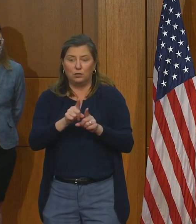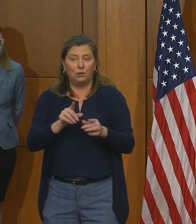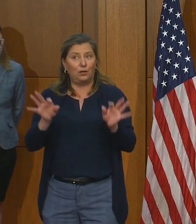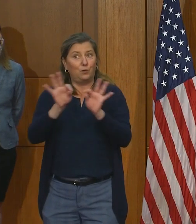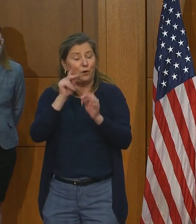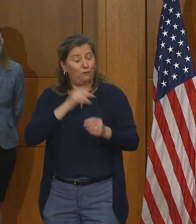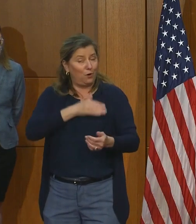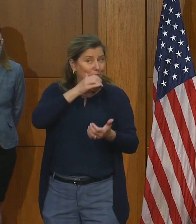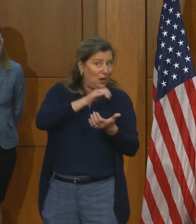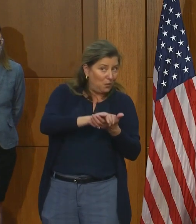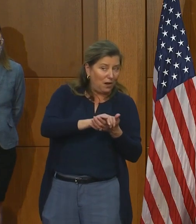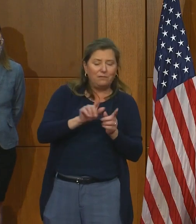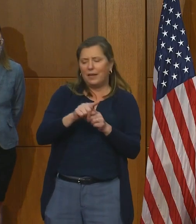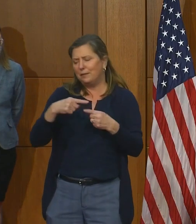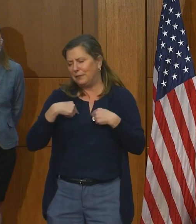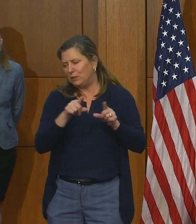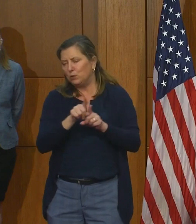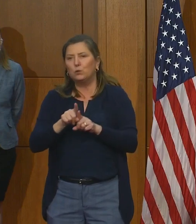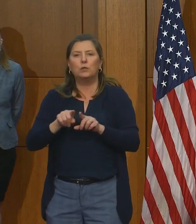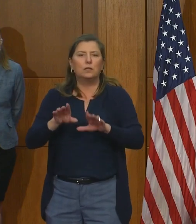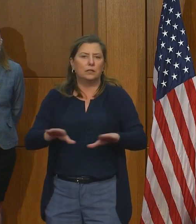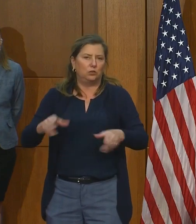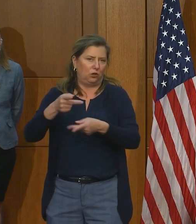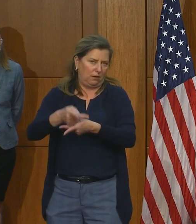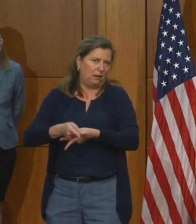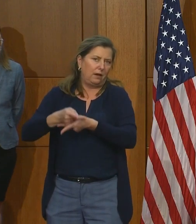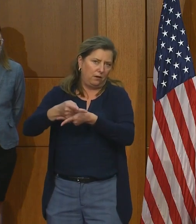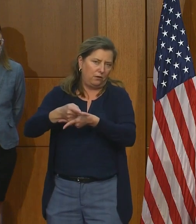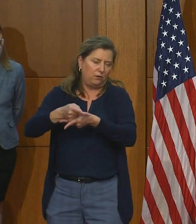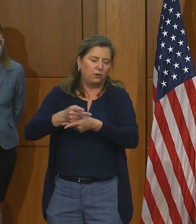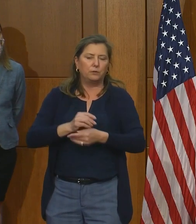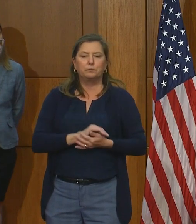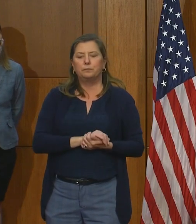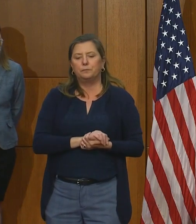ANOTHER ISSUE WHICH IS VERY